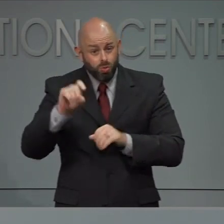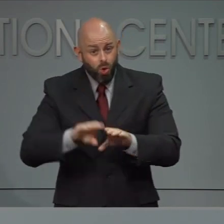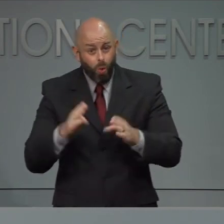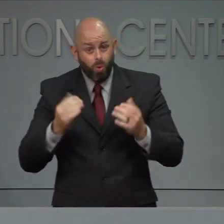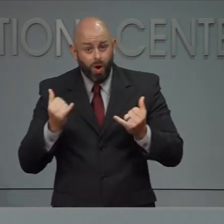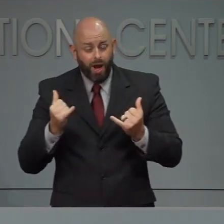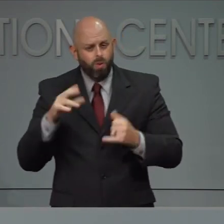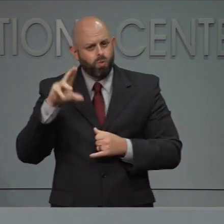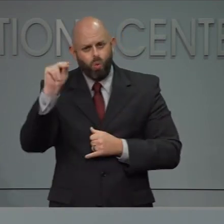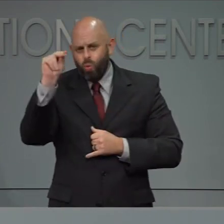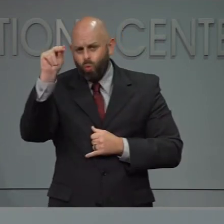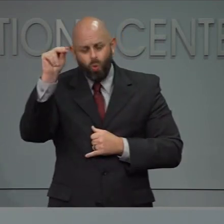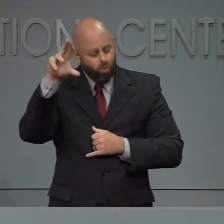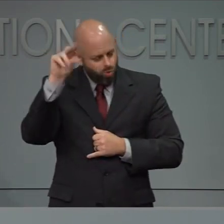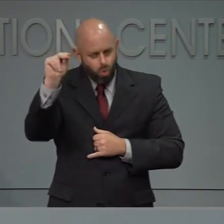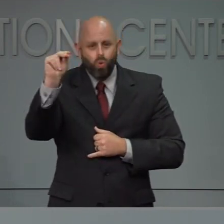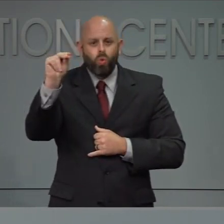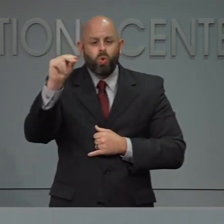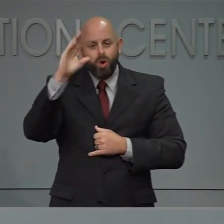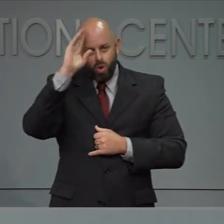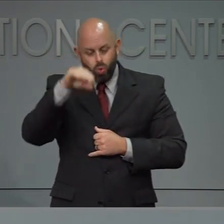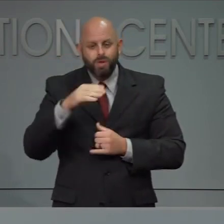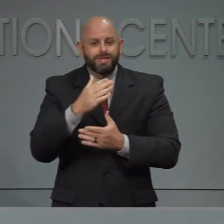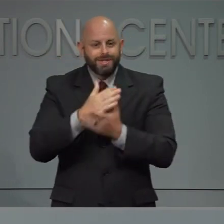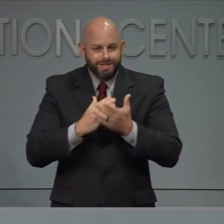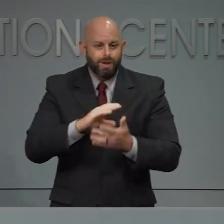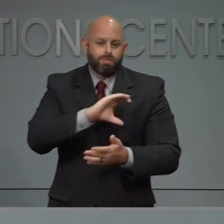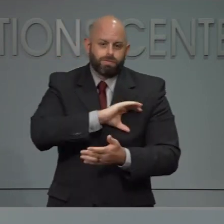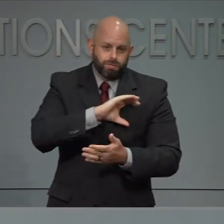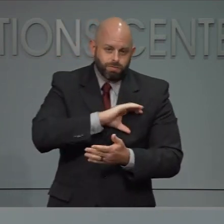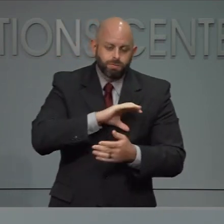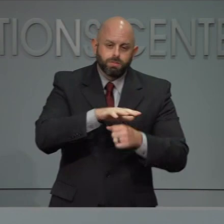BE OPEN. AND I KNOW THAT THERE HAVE BEEN ENFORCEMENT THOSE ARE